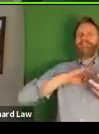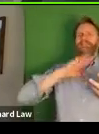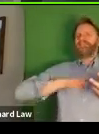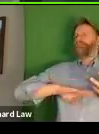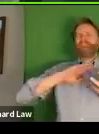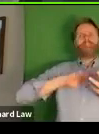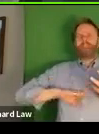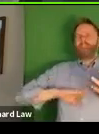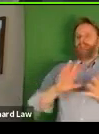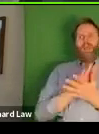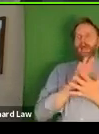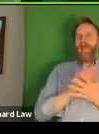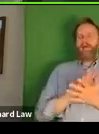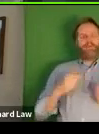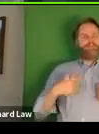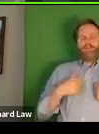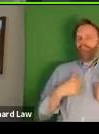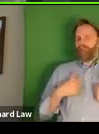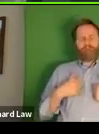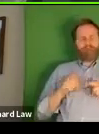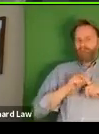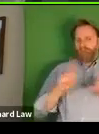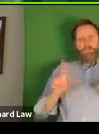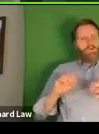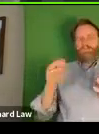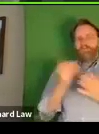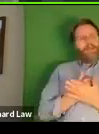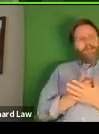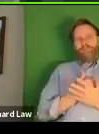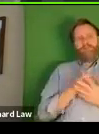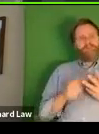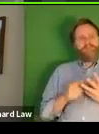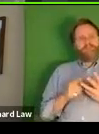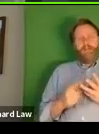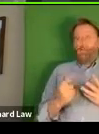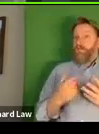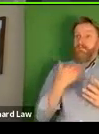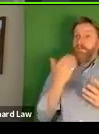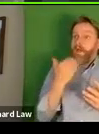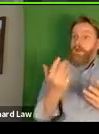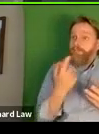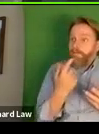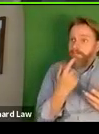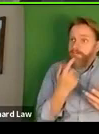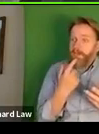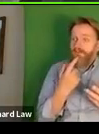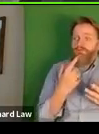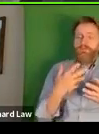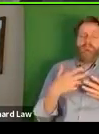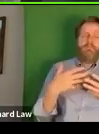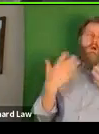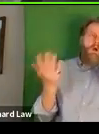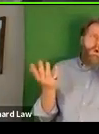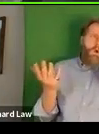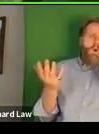safety is compromised as a result of lack of information or any issues that